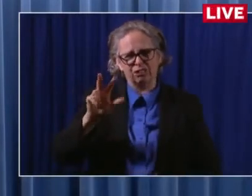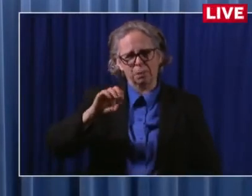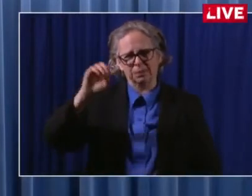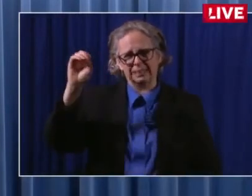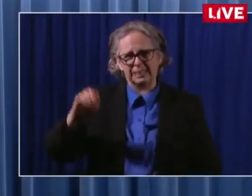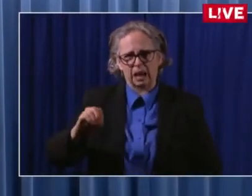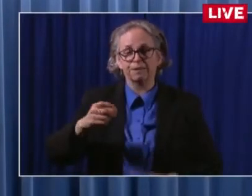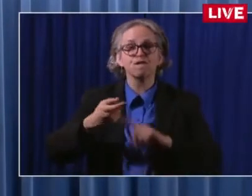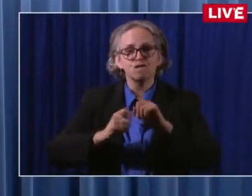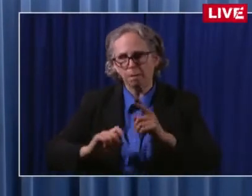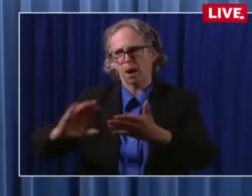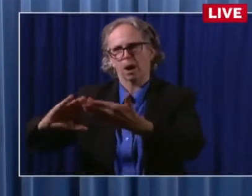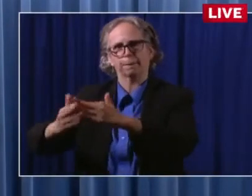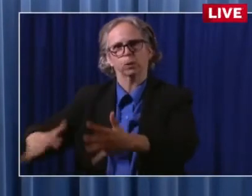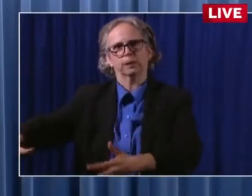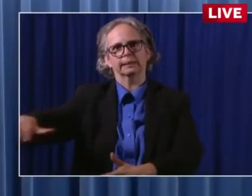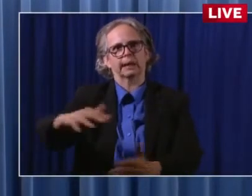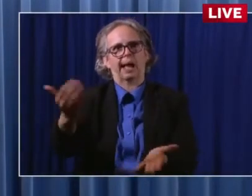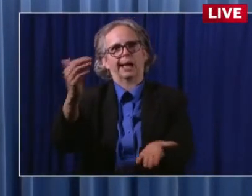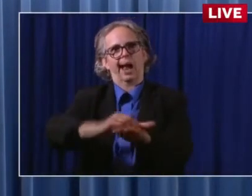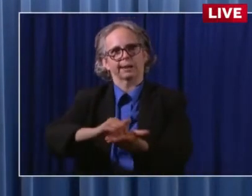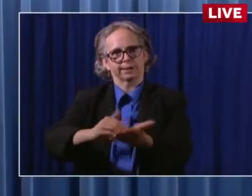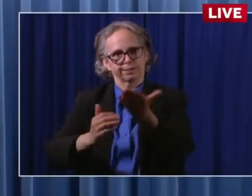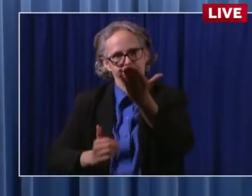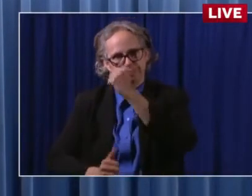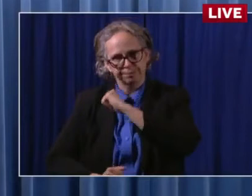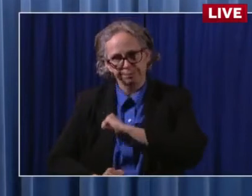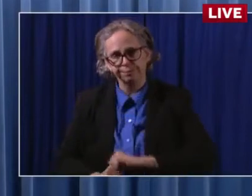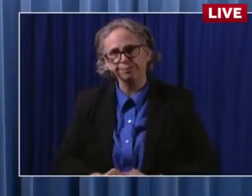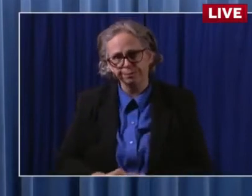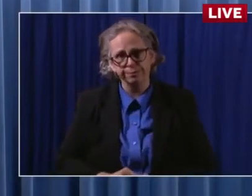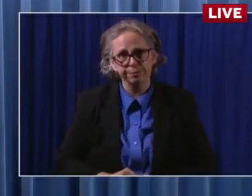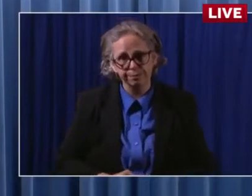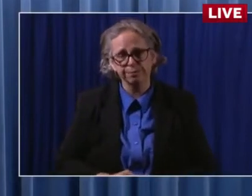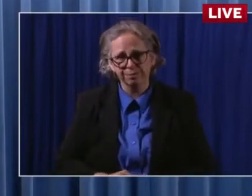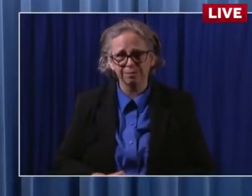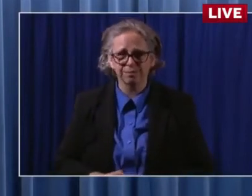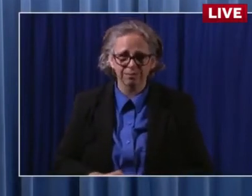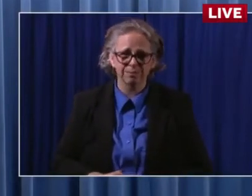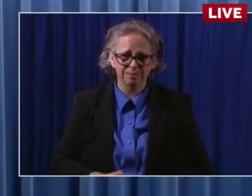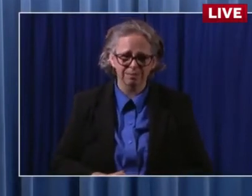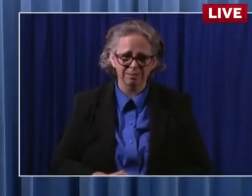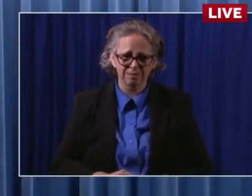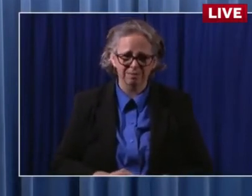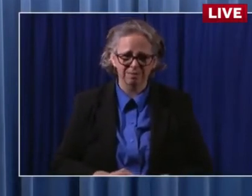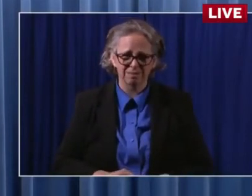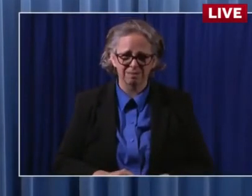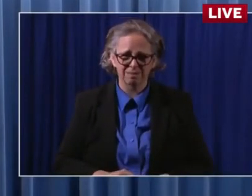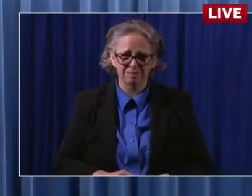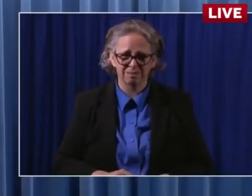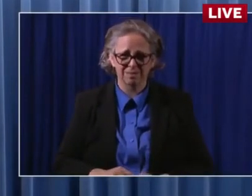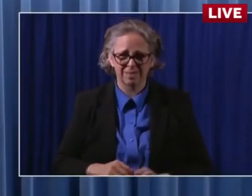OVER 63% OF THE CASES ARE NOT IN CONGREGATE SETTINGS, SIGNALING TRANSMISSION TO THE BROADER COMMUNITY.